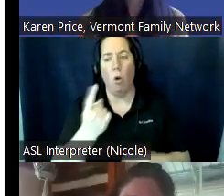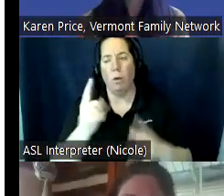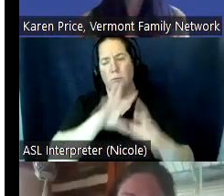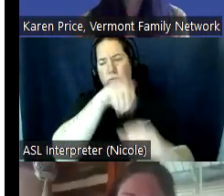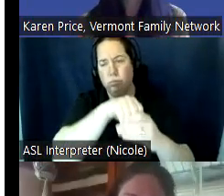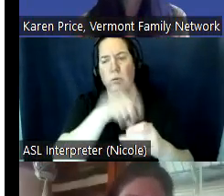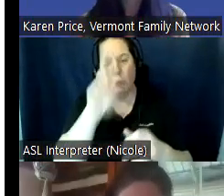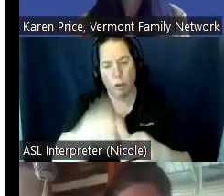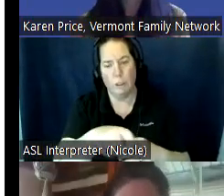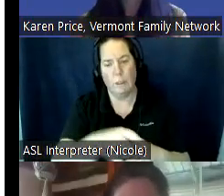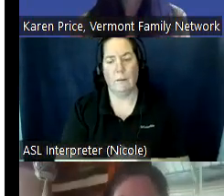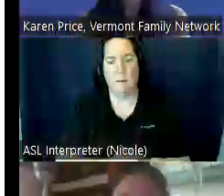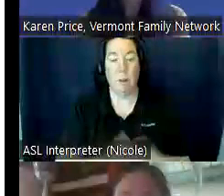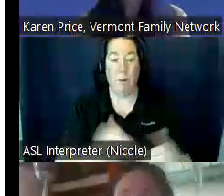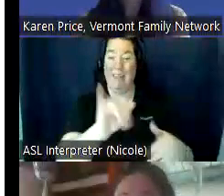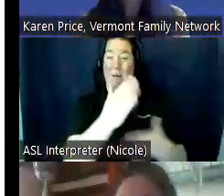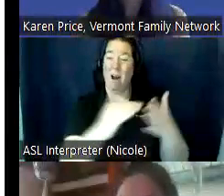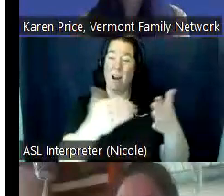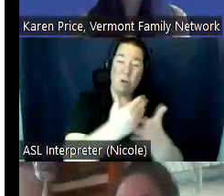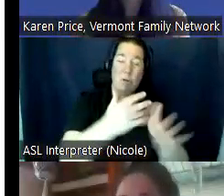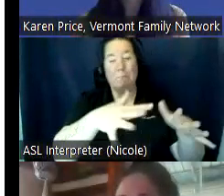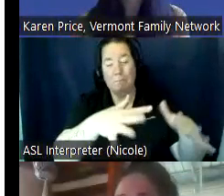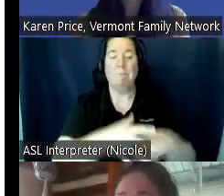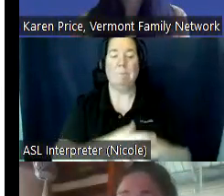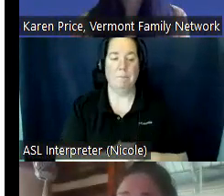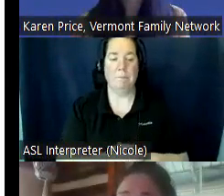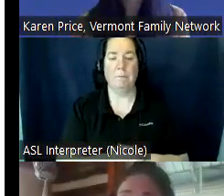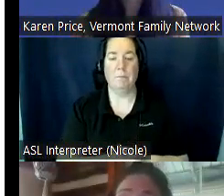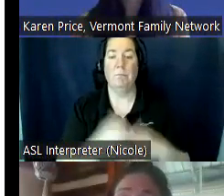So that's not necessarily new. And knowing this information about a student should always shape